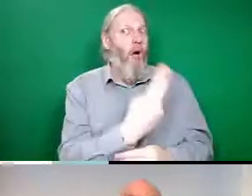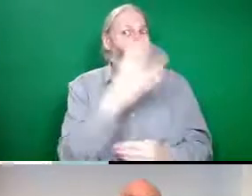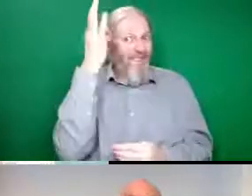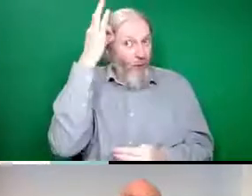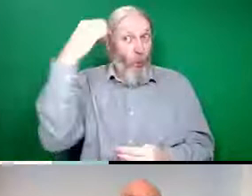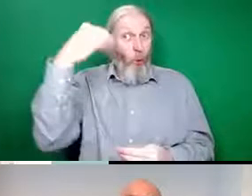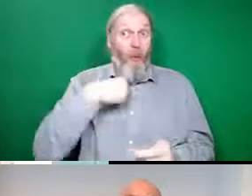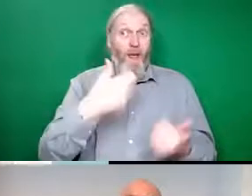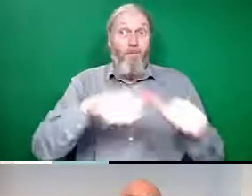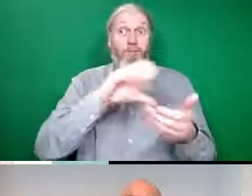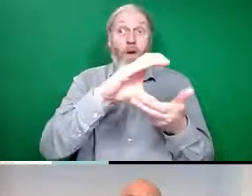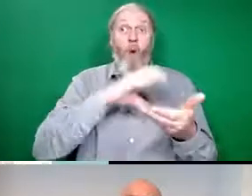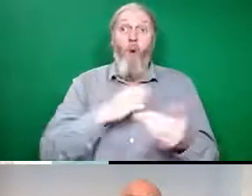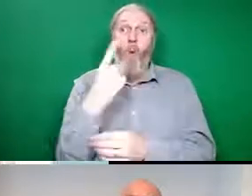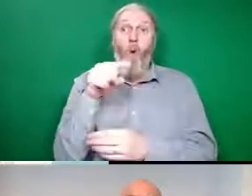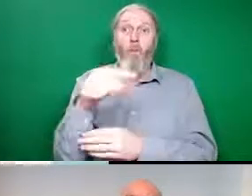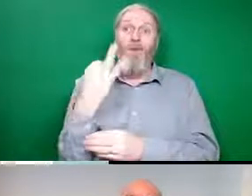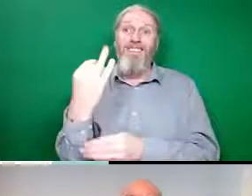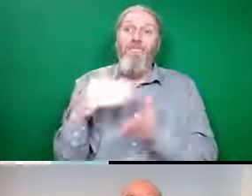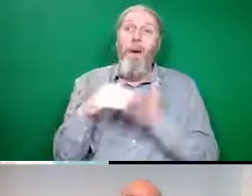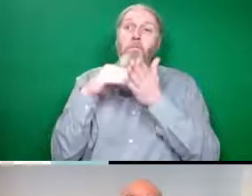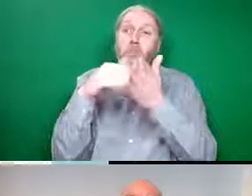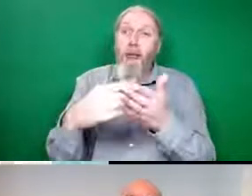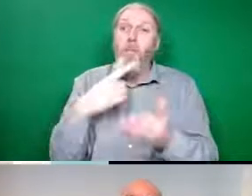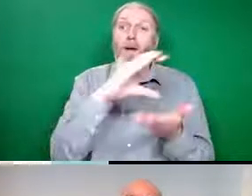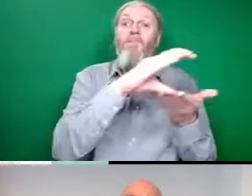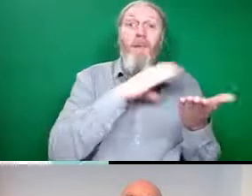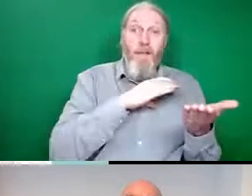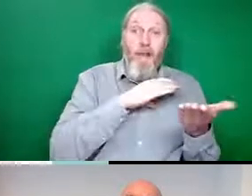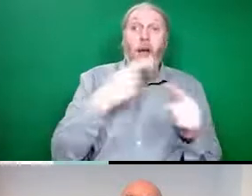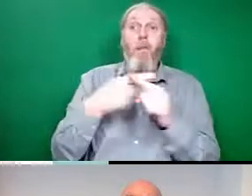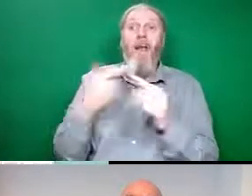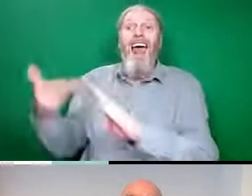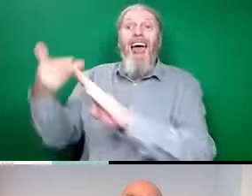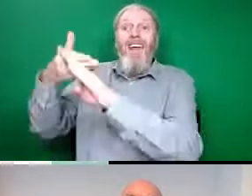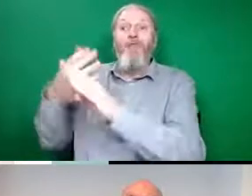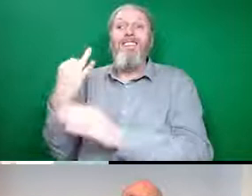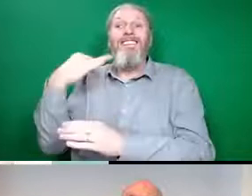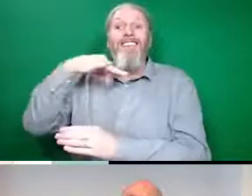culture whilst, which is really important, working towards that robust economic framework that also